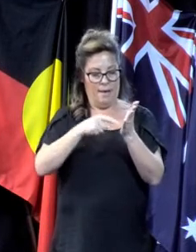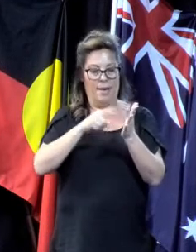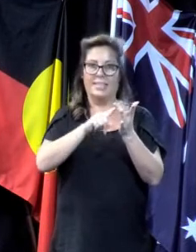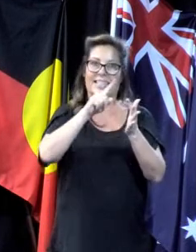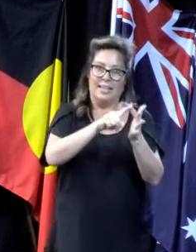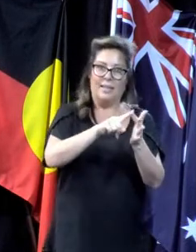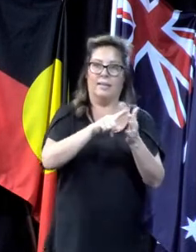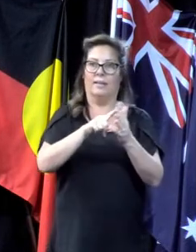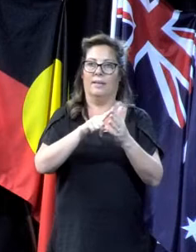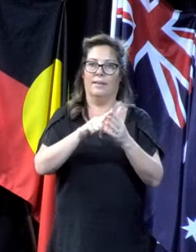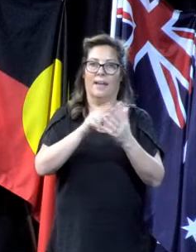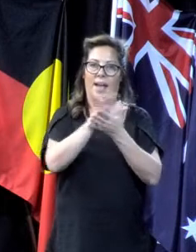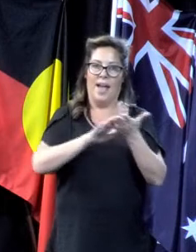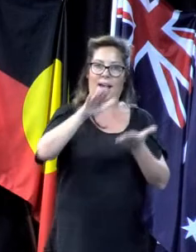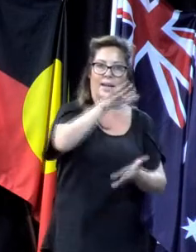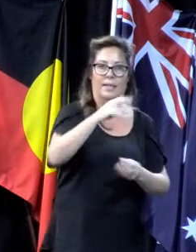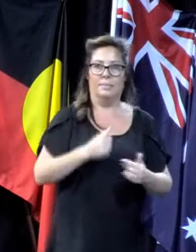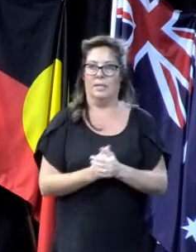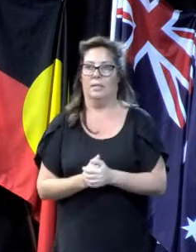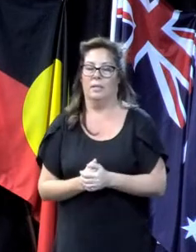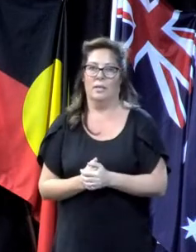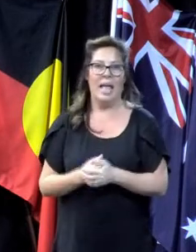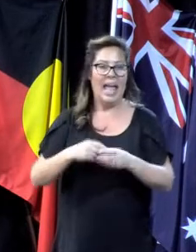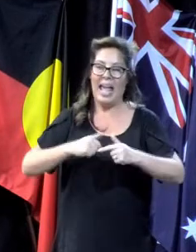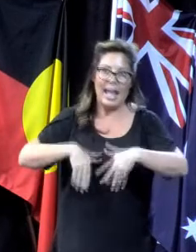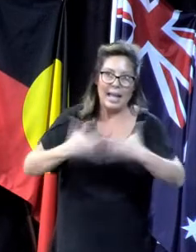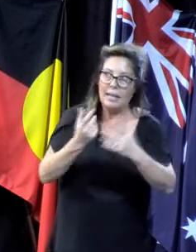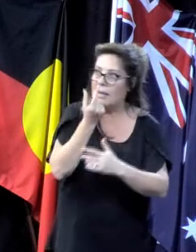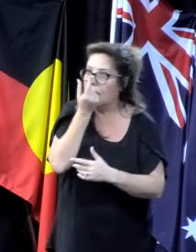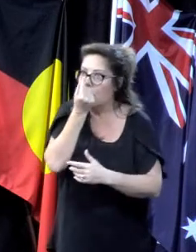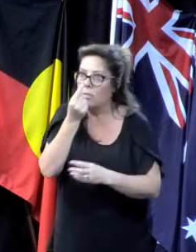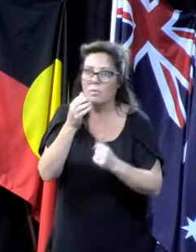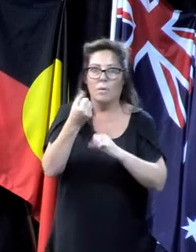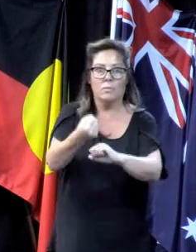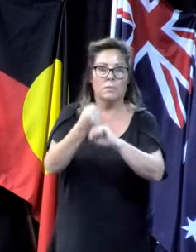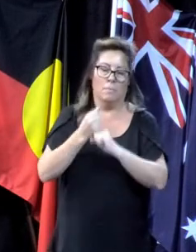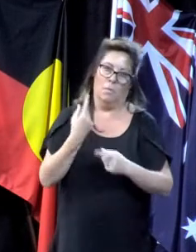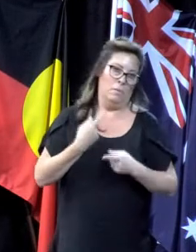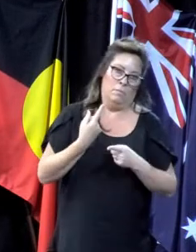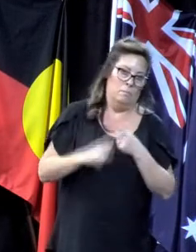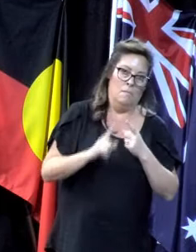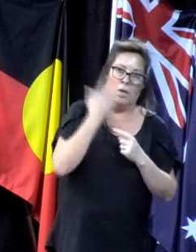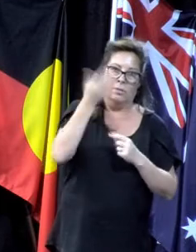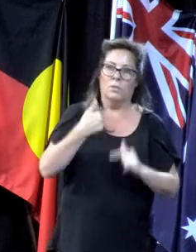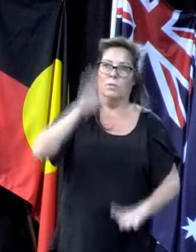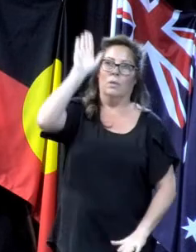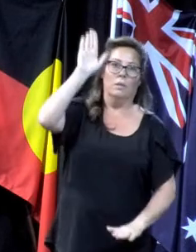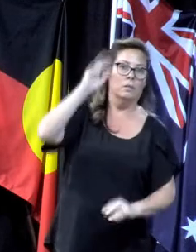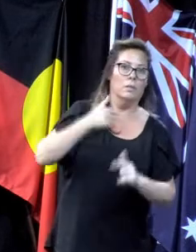they can get particularly in cultural type matters. So, I advocate for community involvement